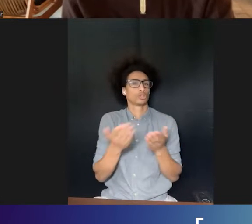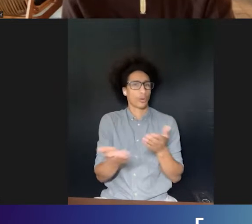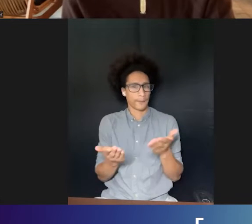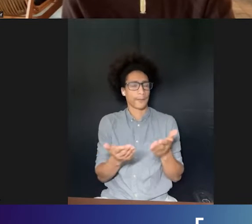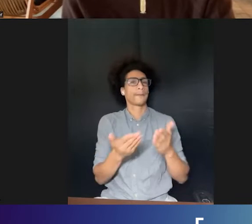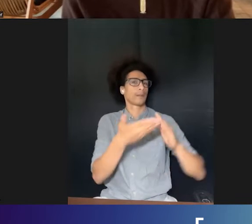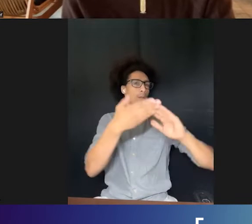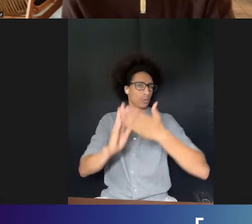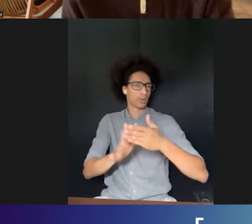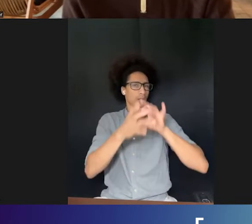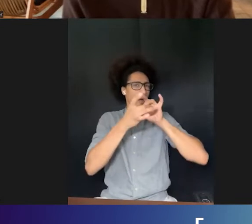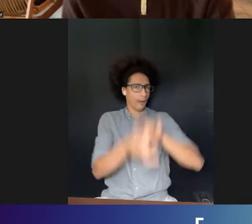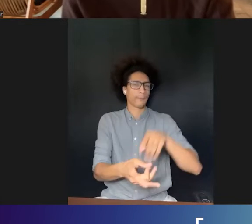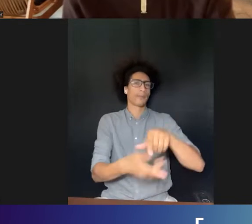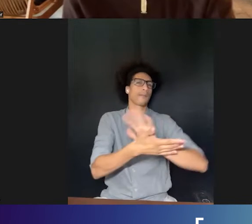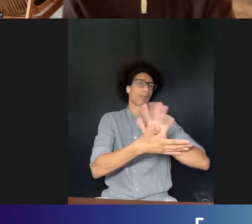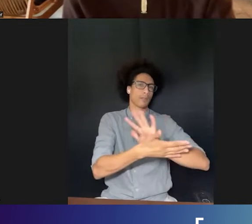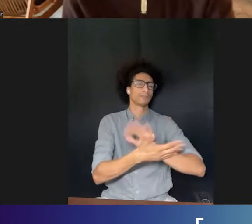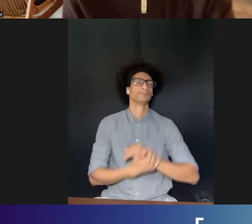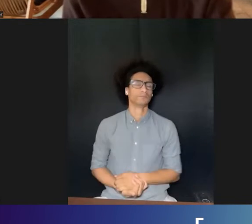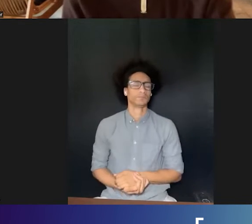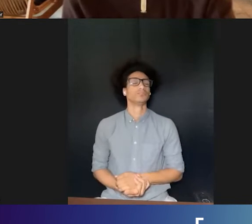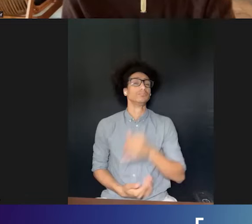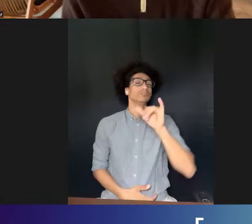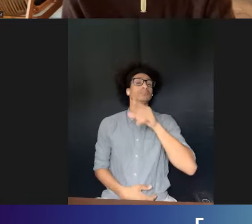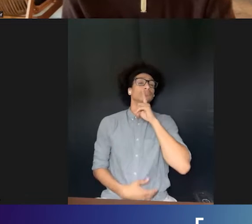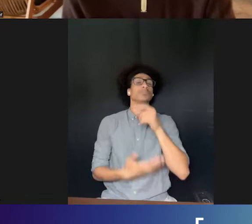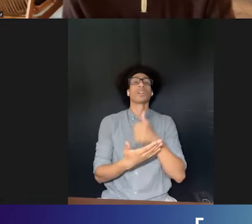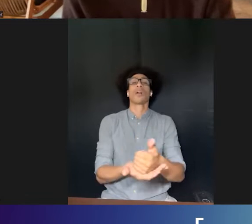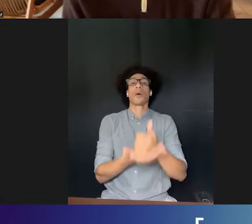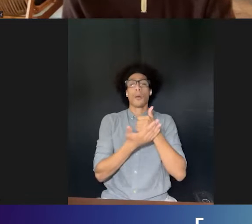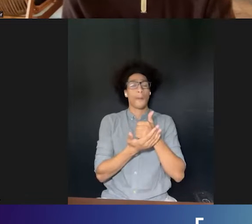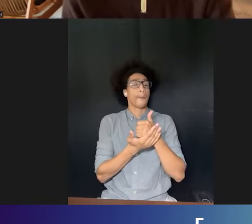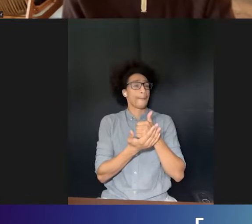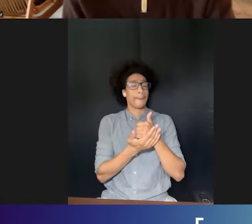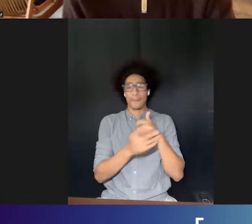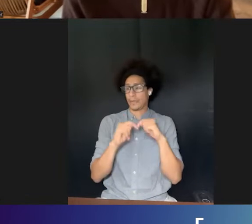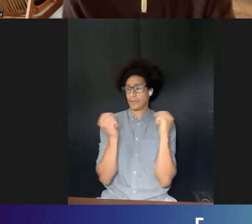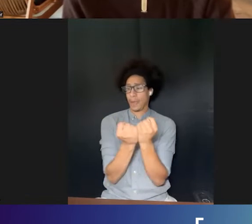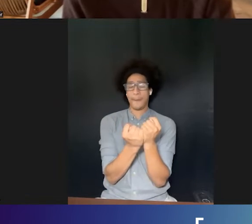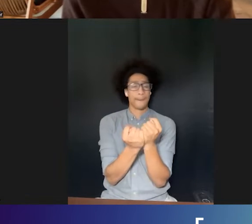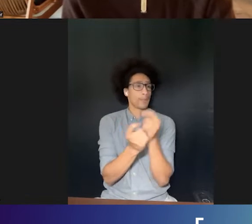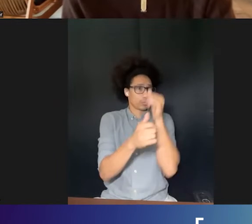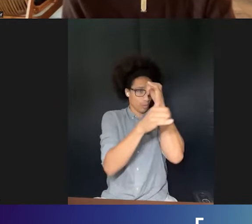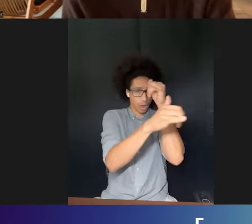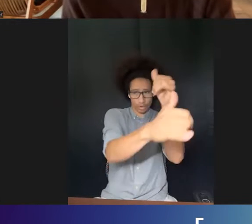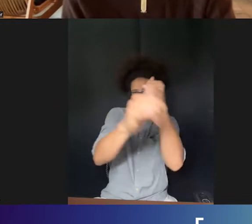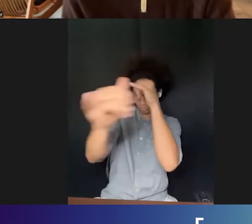you know, so that it just helps in terms of the team be all being on the same page in making decisions down the road. Okay, great.